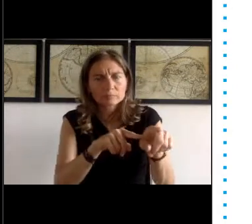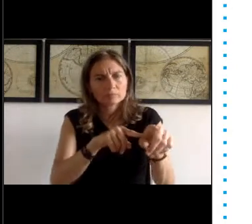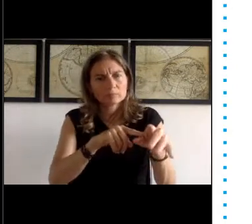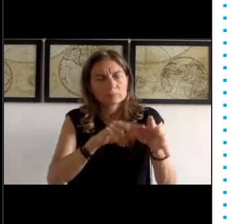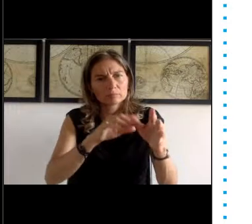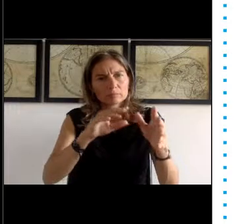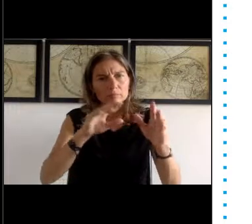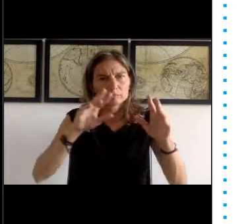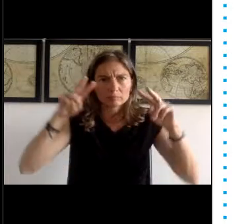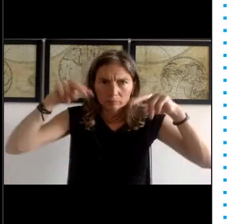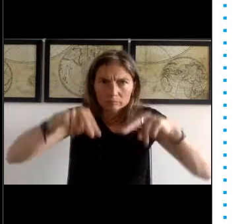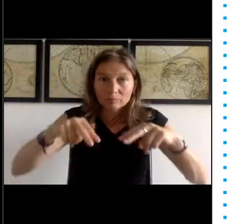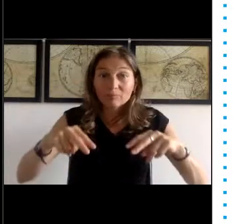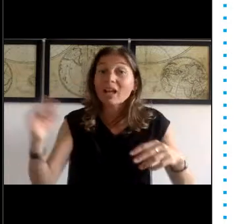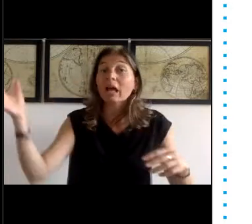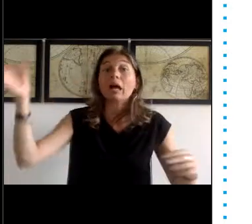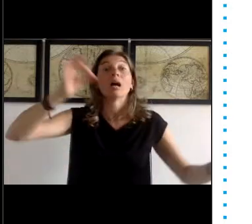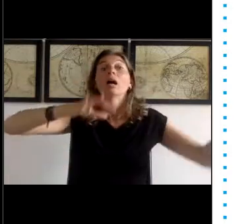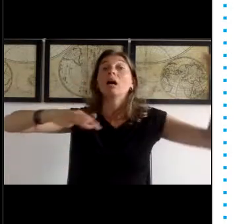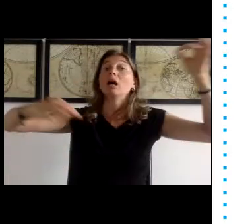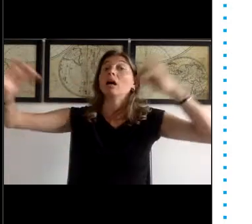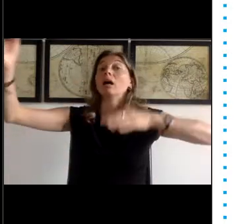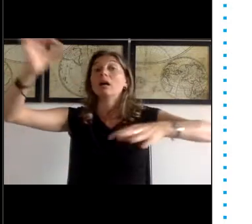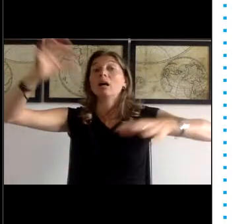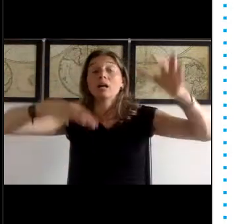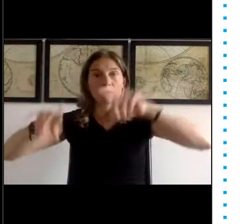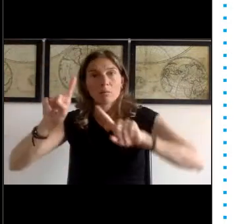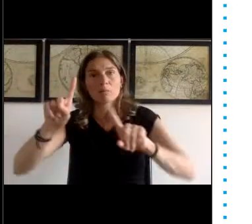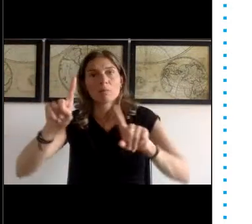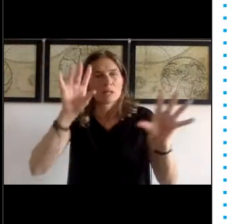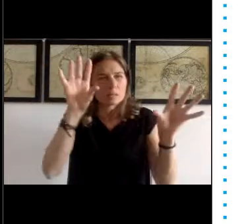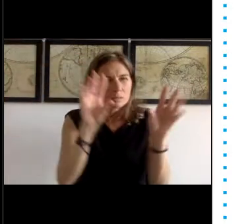But, I guess that the Erasmus+ platform,